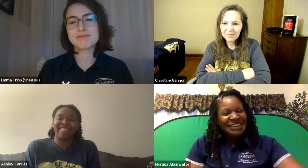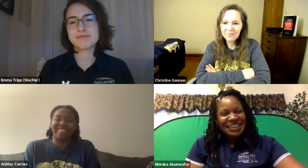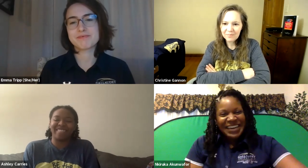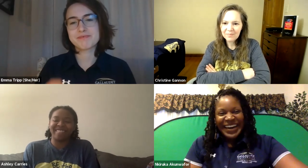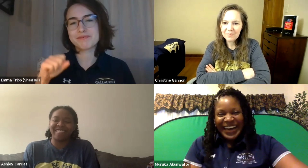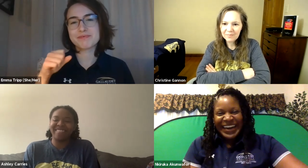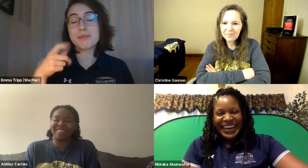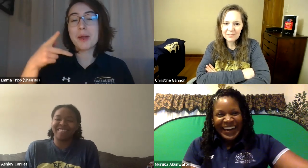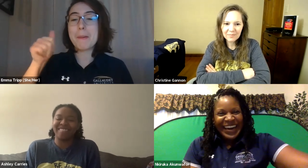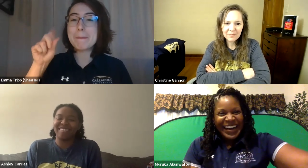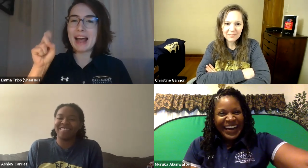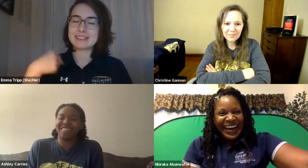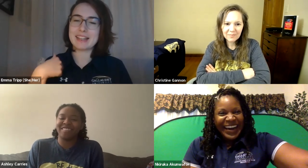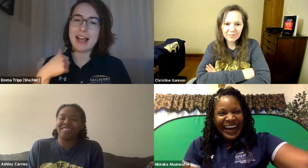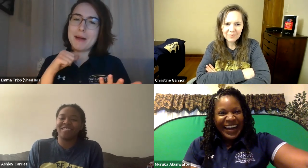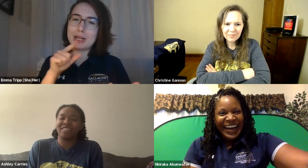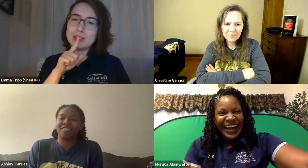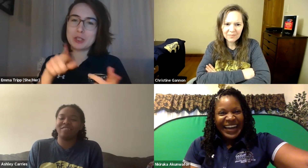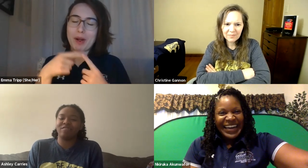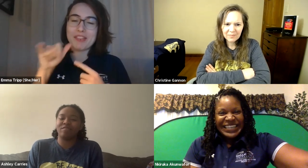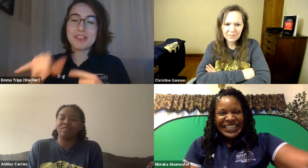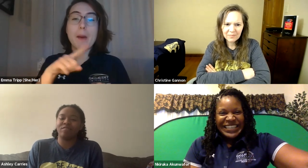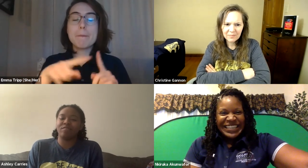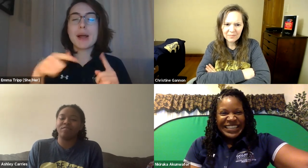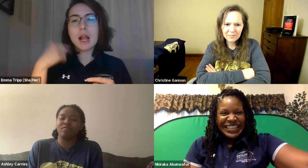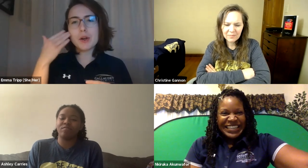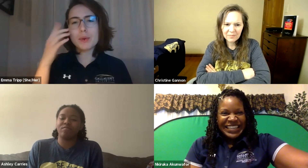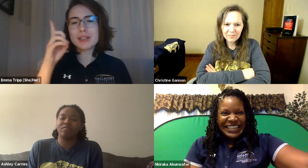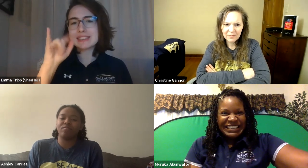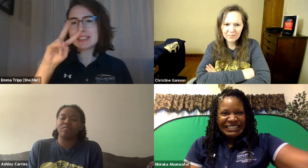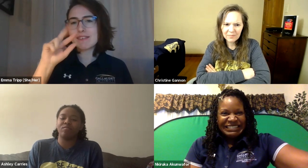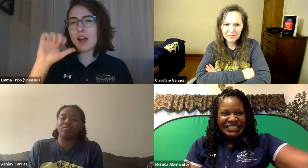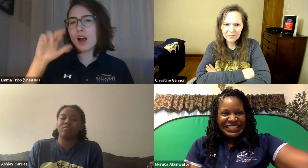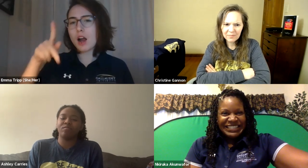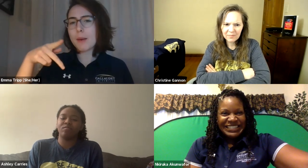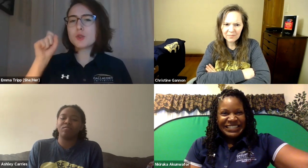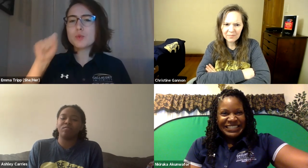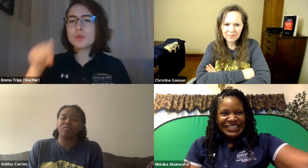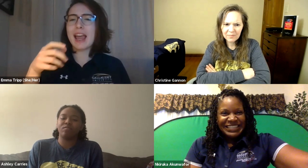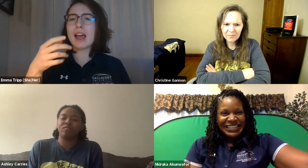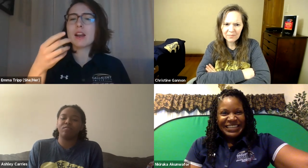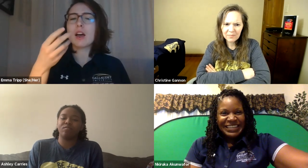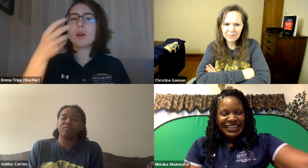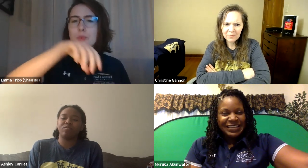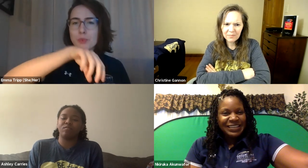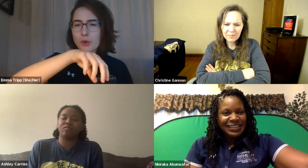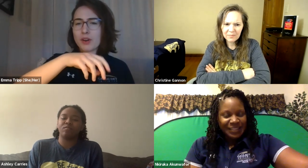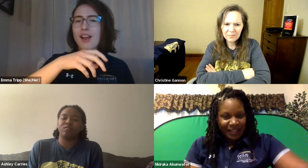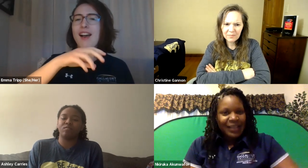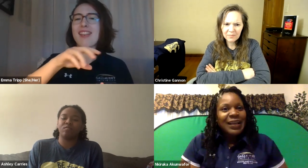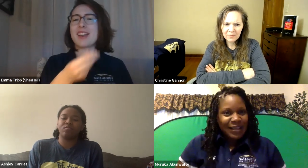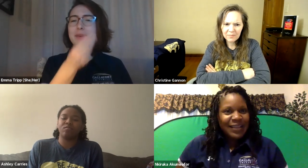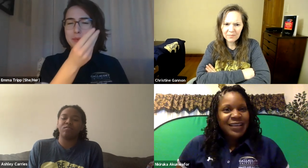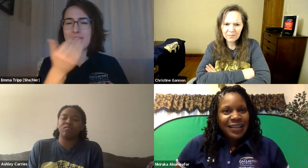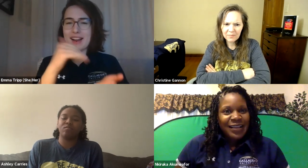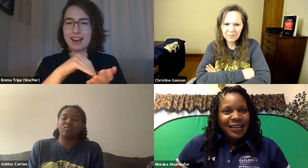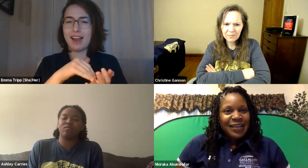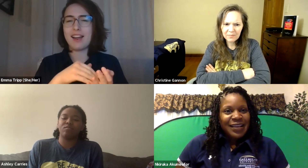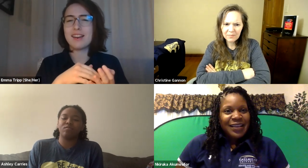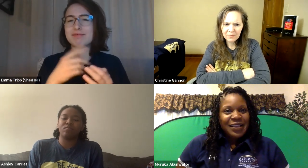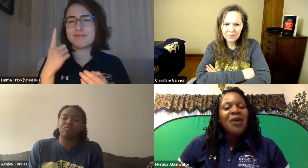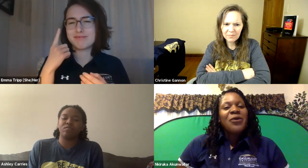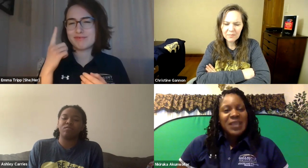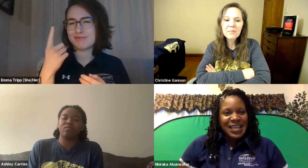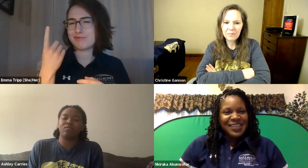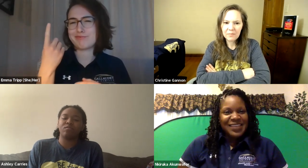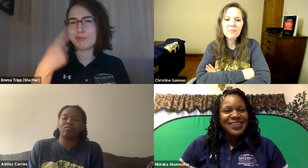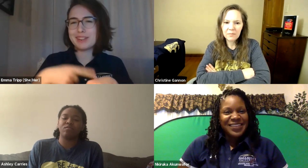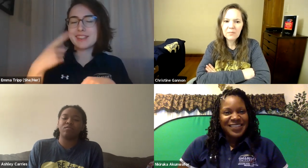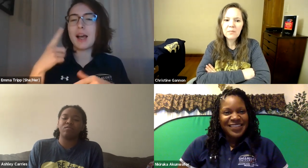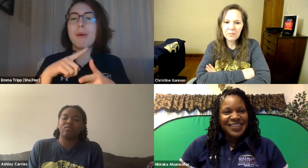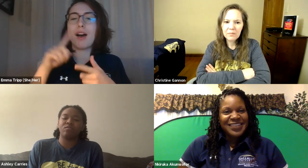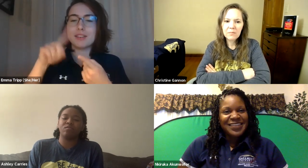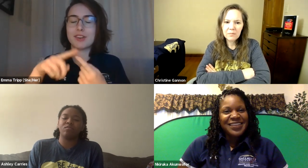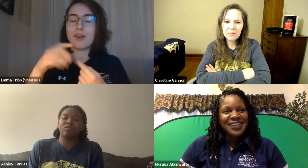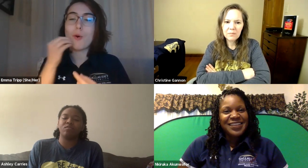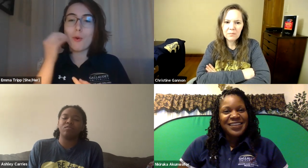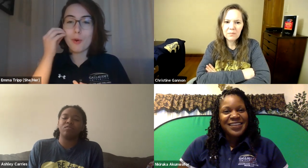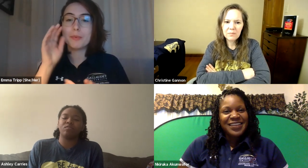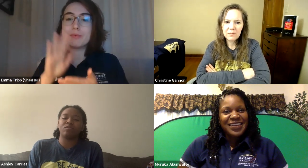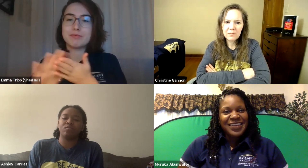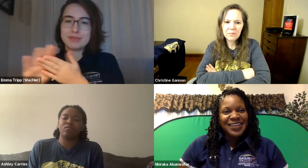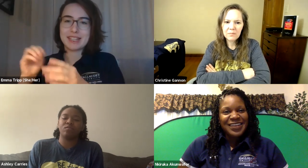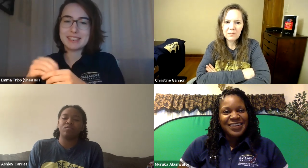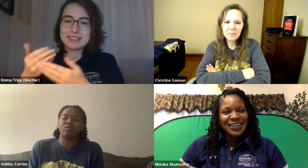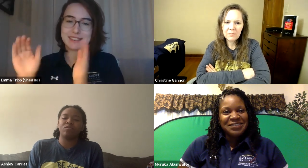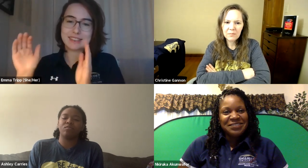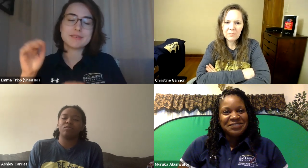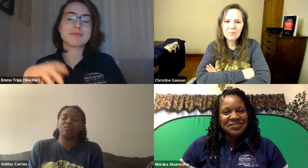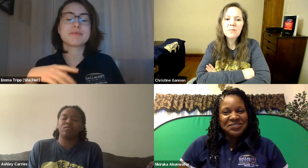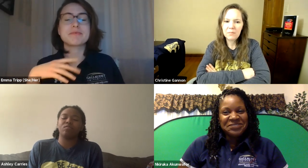> Yeah, I'm not sure how people handle that with reusable pads, but I know that with Diva Cups, you can simply dump it and reinsert once or twice until you get home you can clean it in the sink.